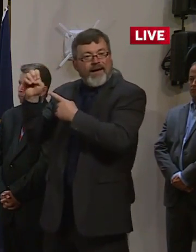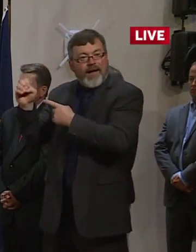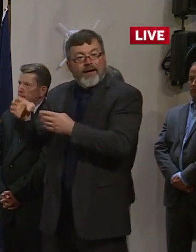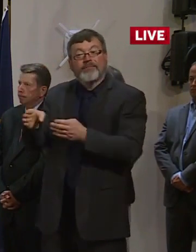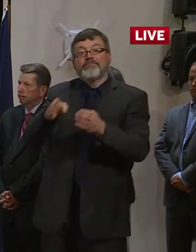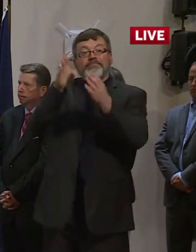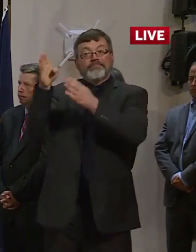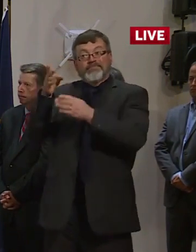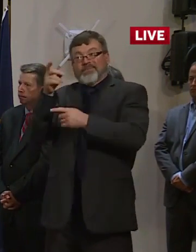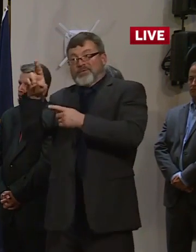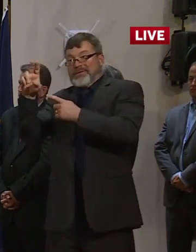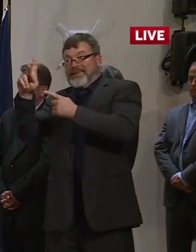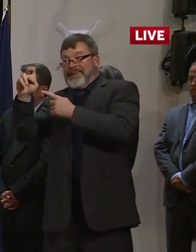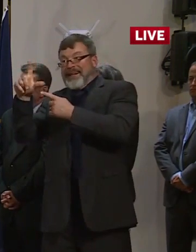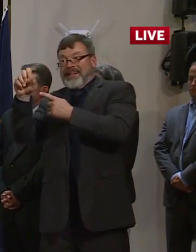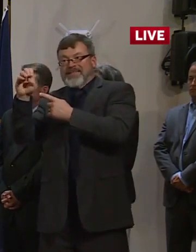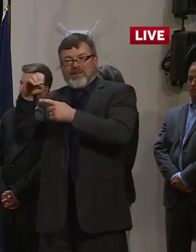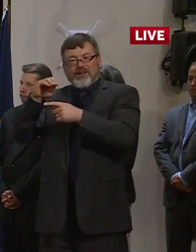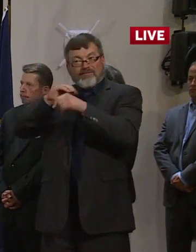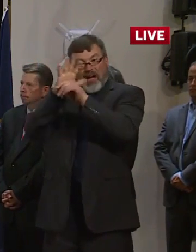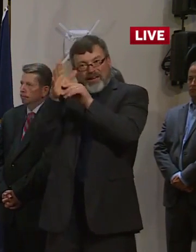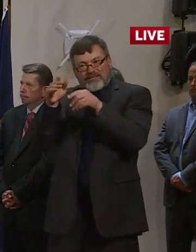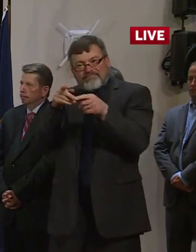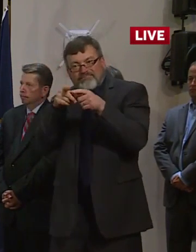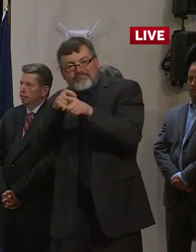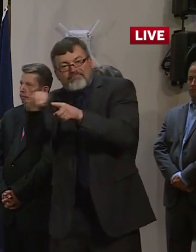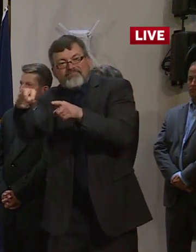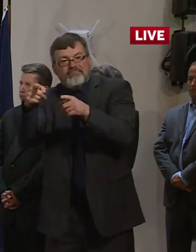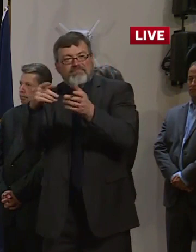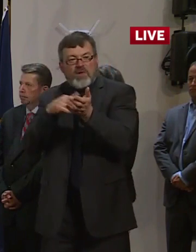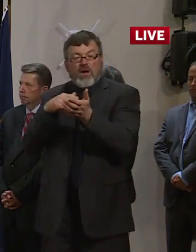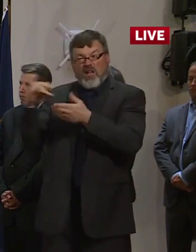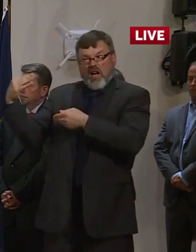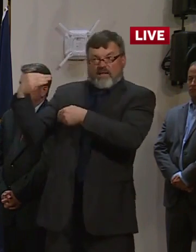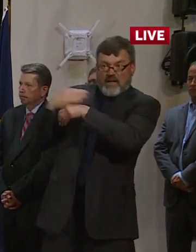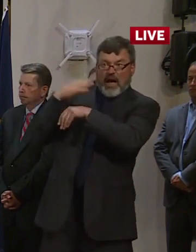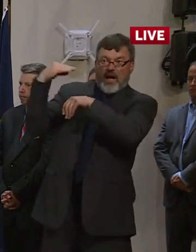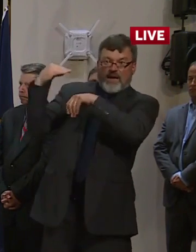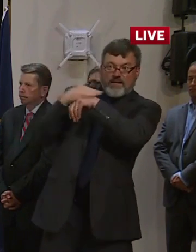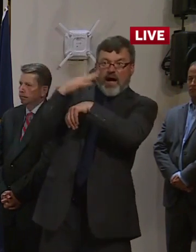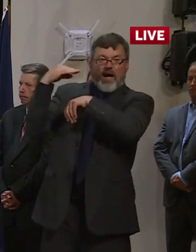THEN, OF COURSE, DR. LEVINE,ND A OUR STATE EPIDEMIOLOGIST, DR.